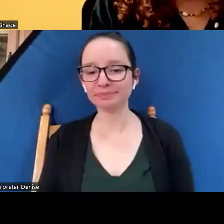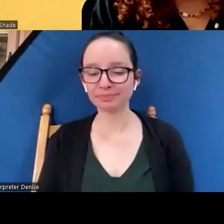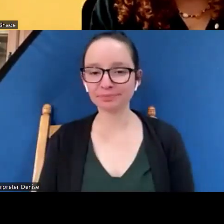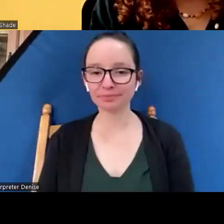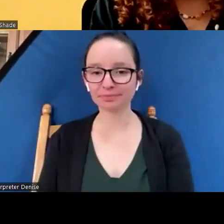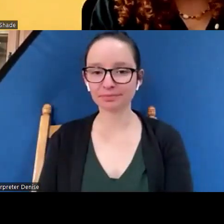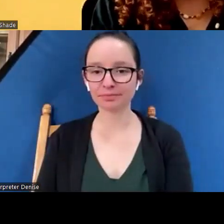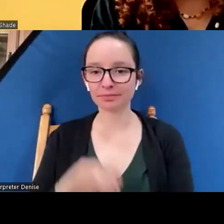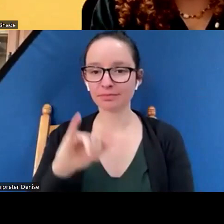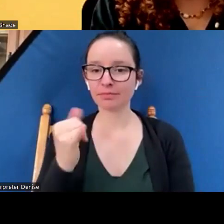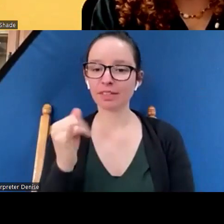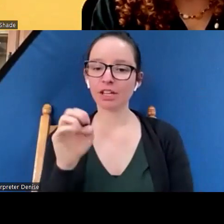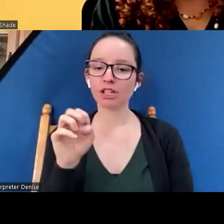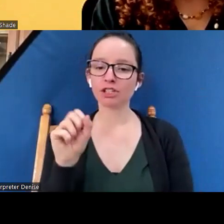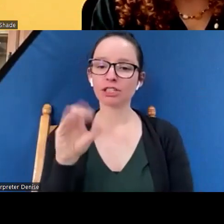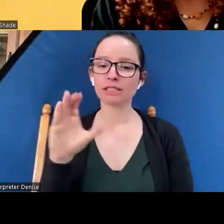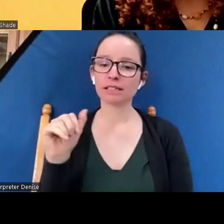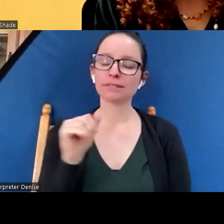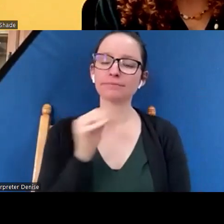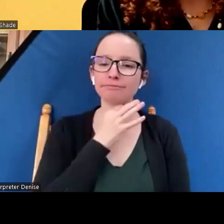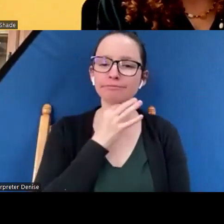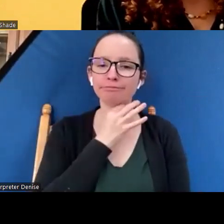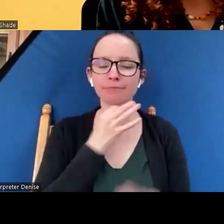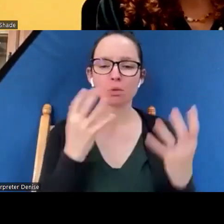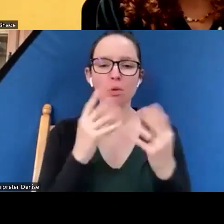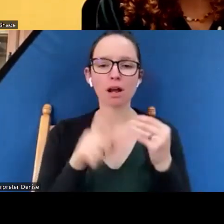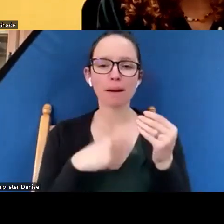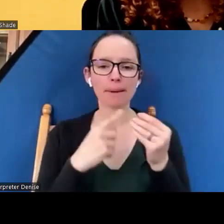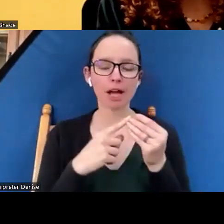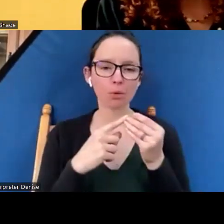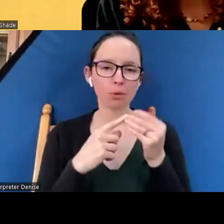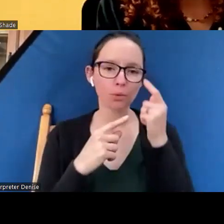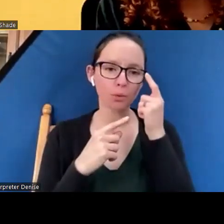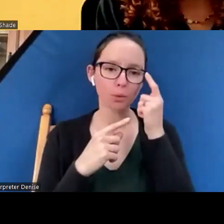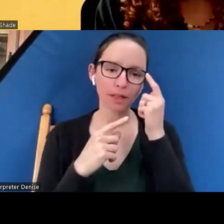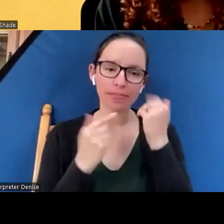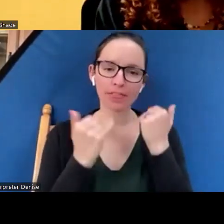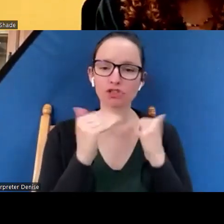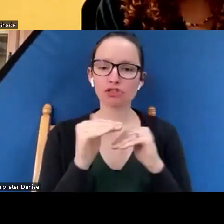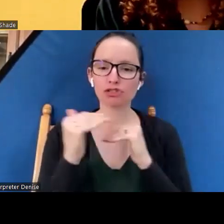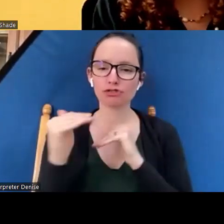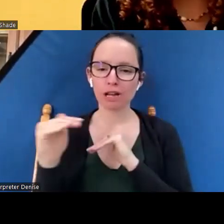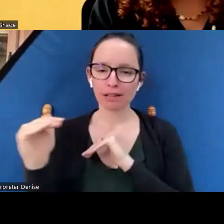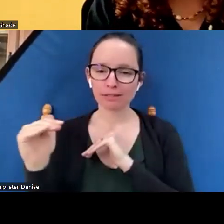And what about what about the constraints placed on projects